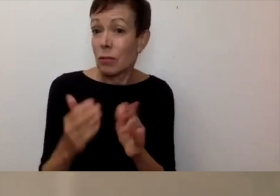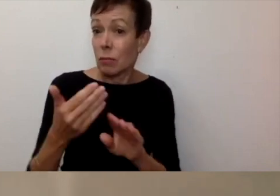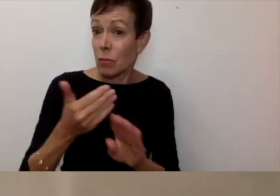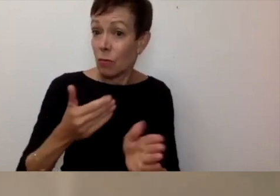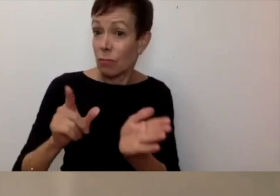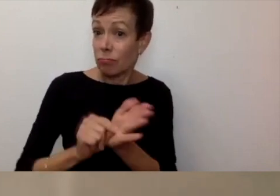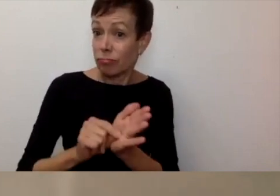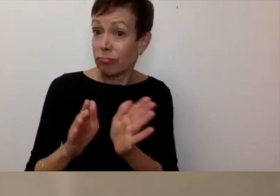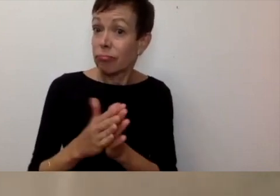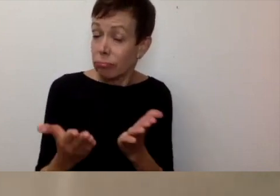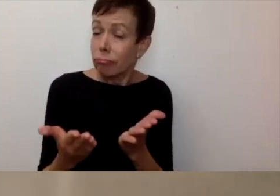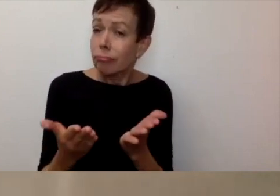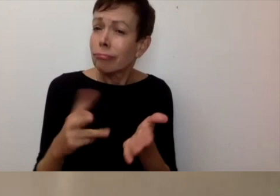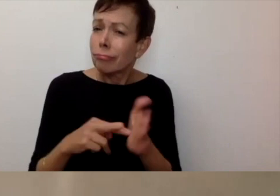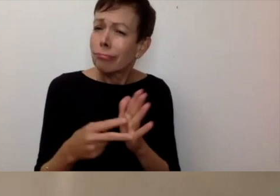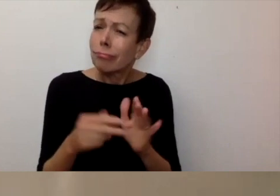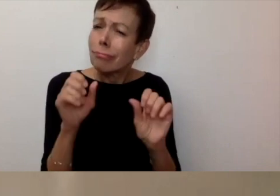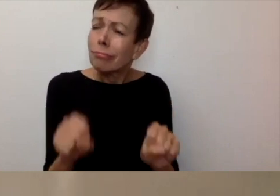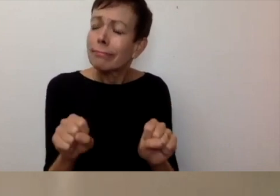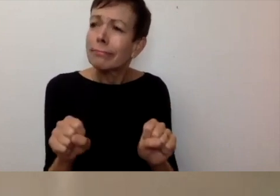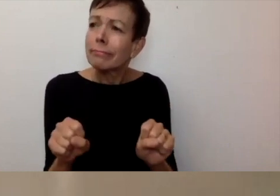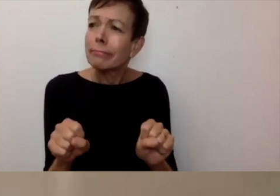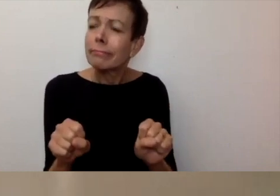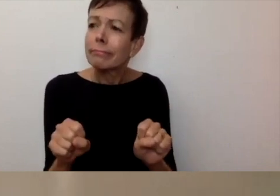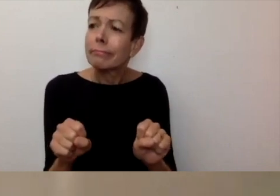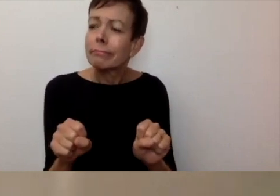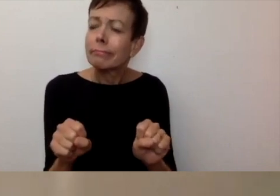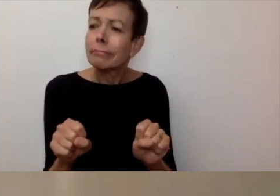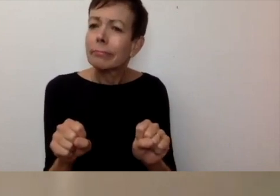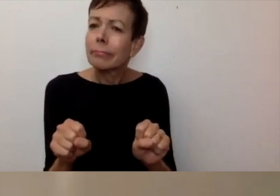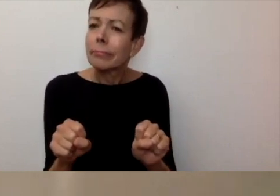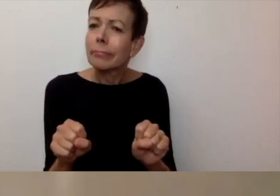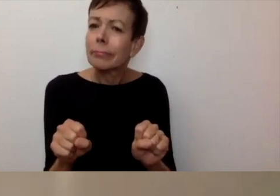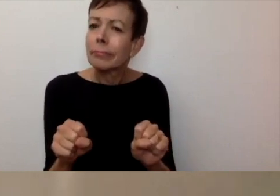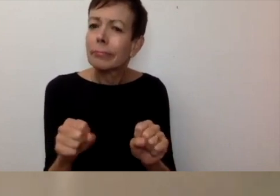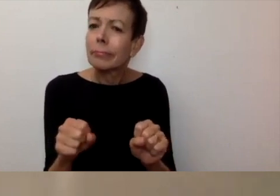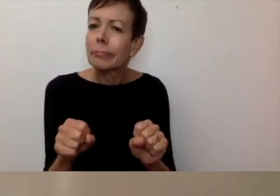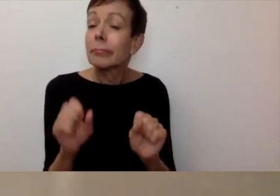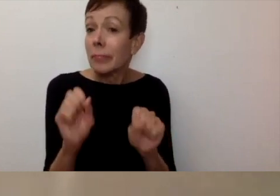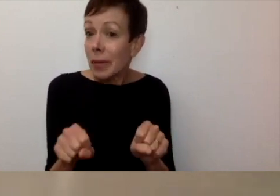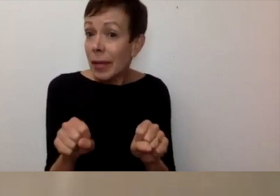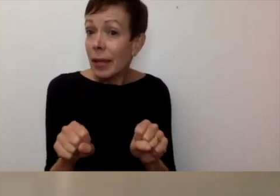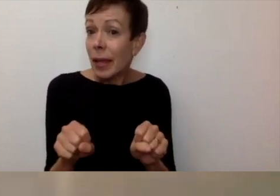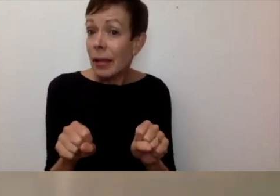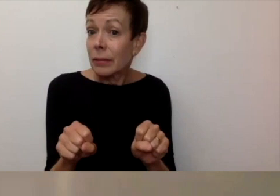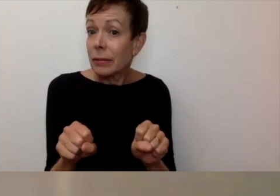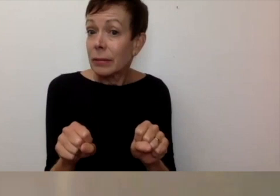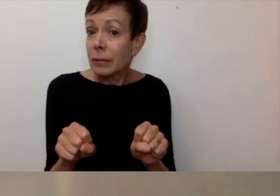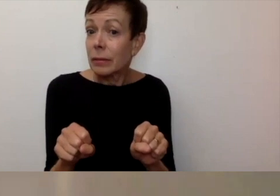can benefit from the um the the lawyers and the professionals at the